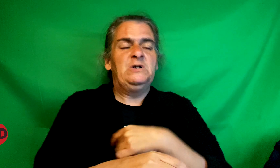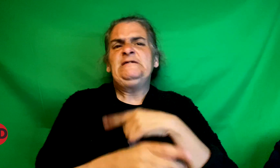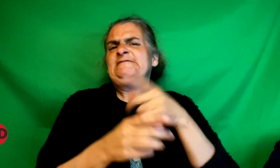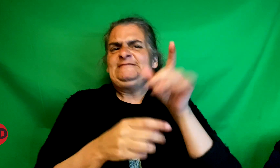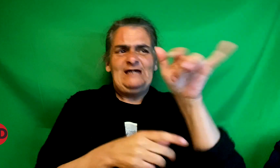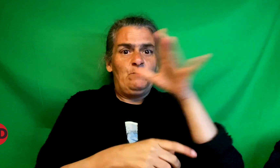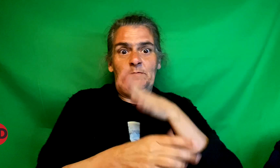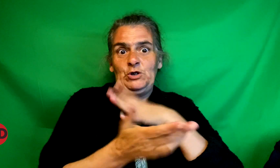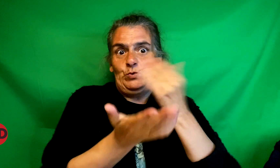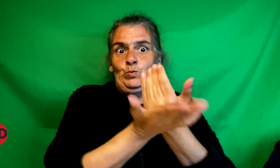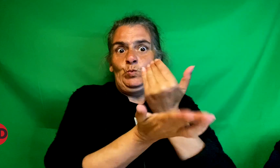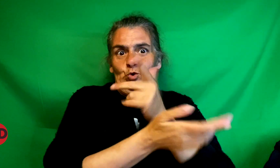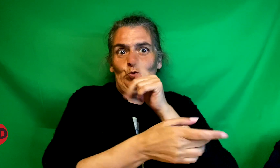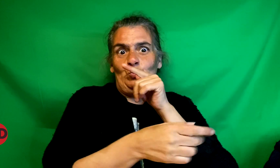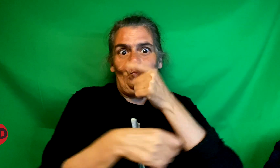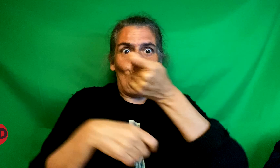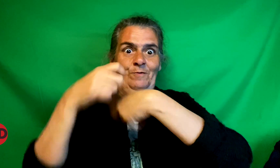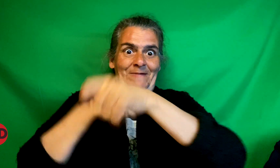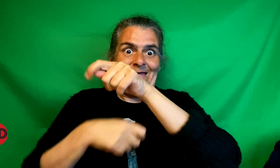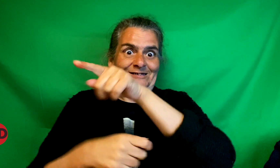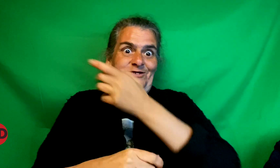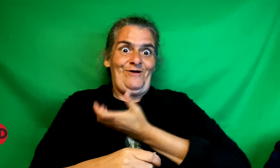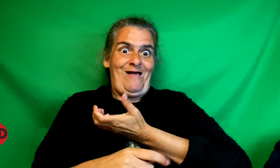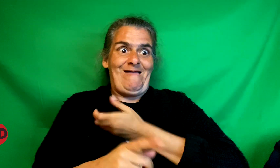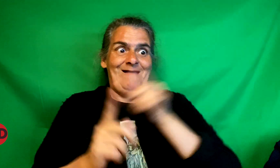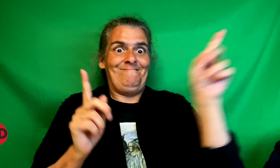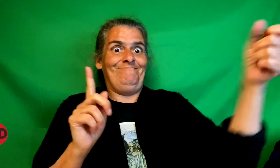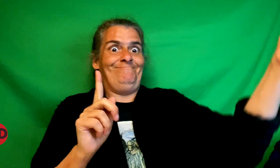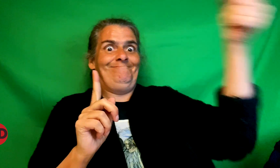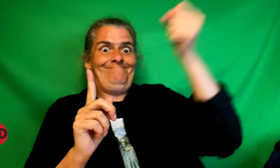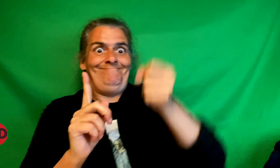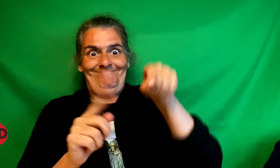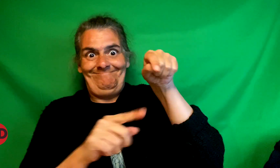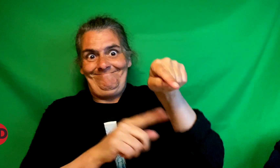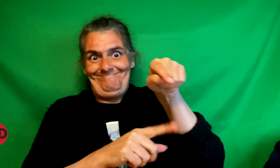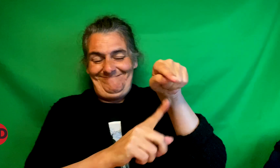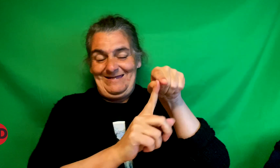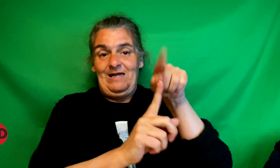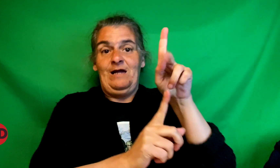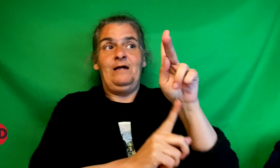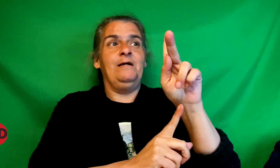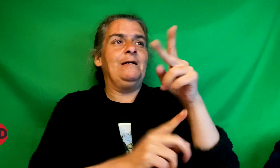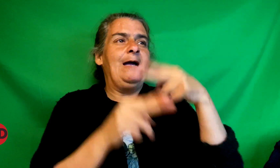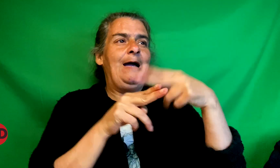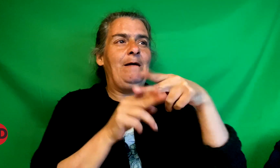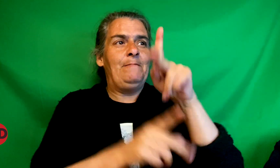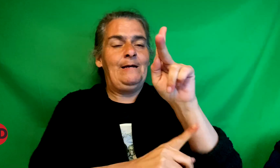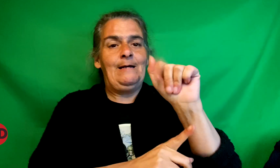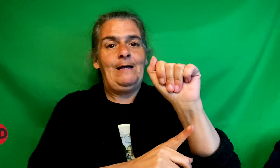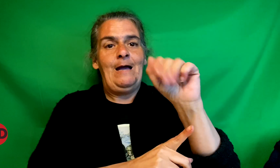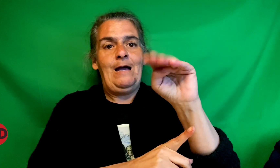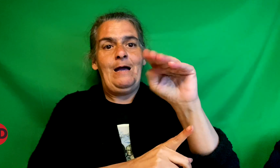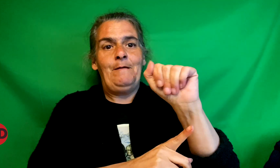The new woman who replaced Carla, Kamal Khera... in analyzing her qualifications,